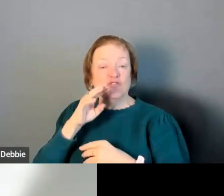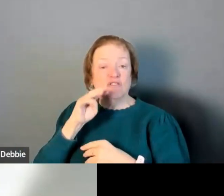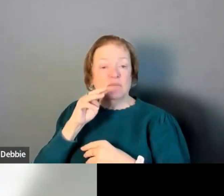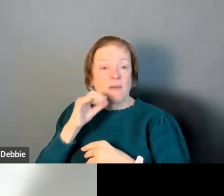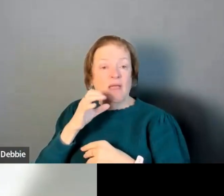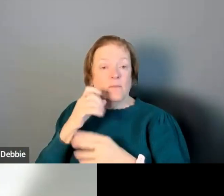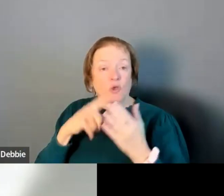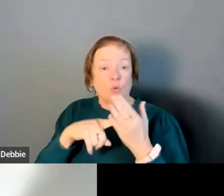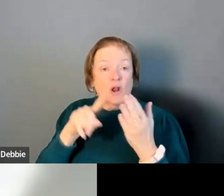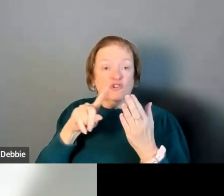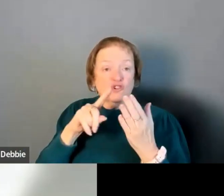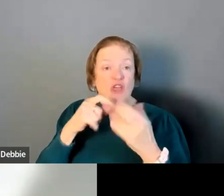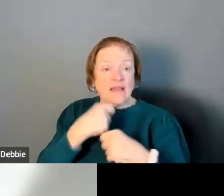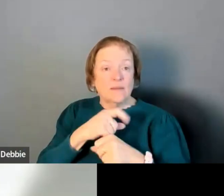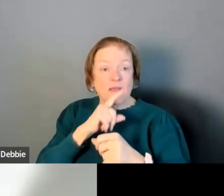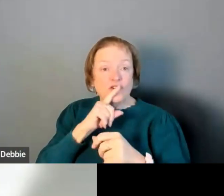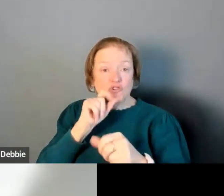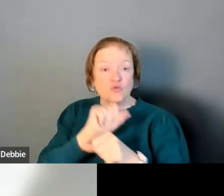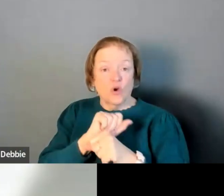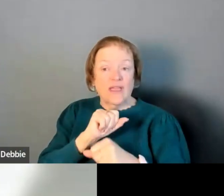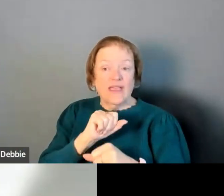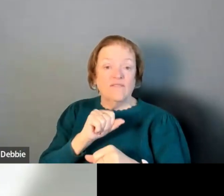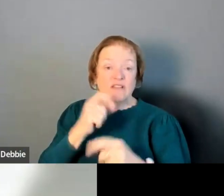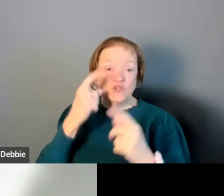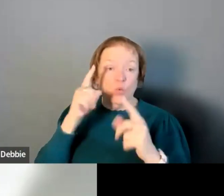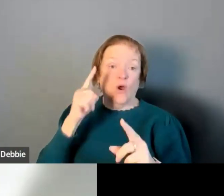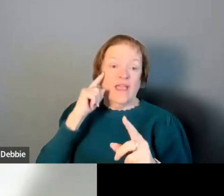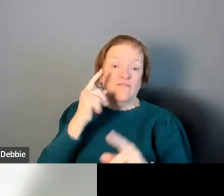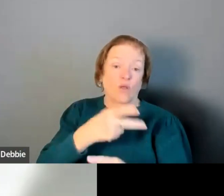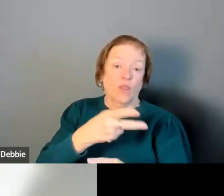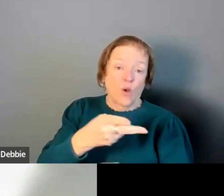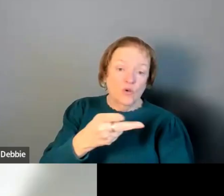If it is working for the other students, we know it is not the mic's problem. So if you are able